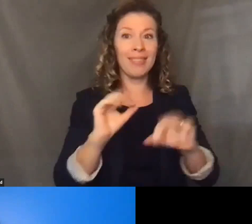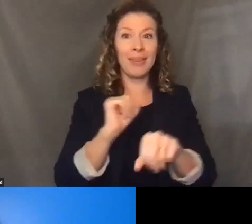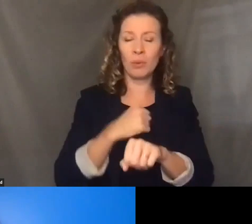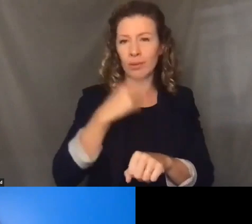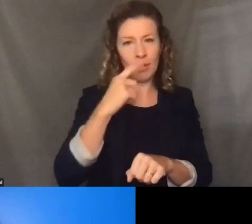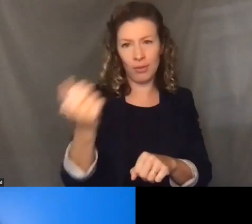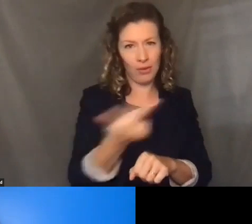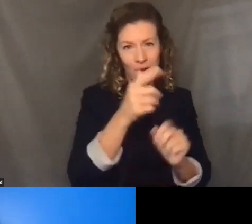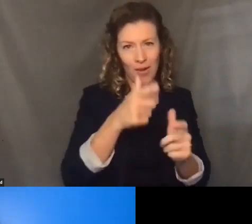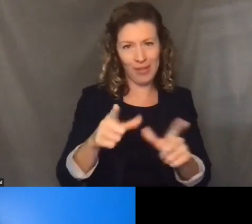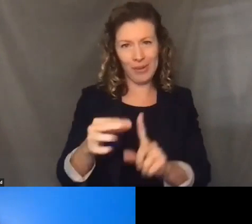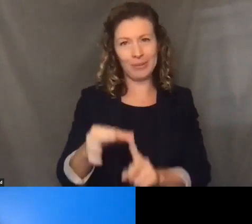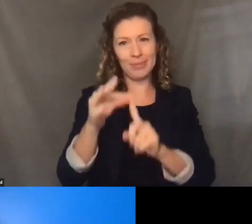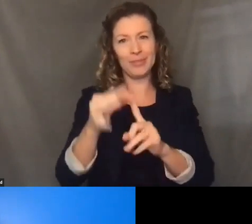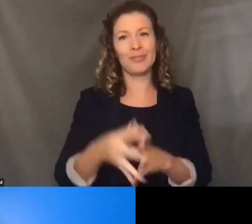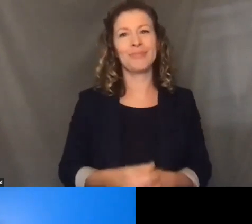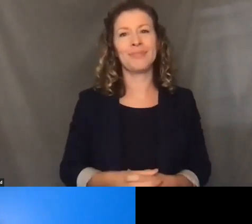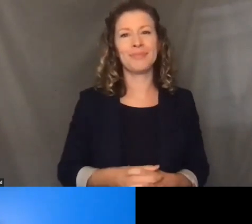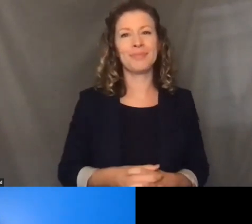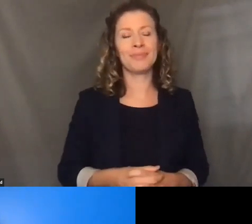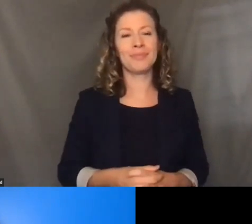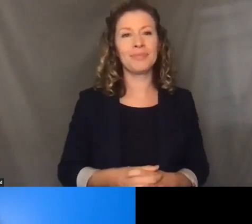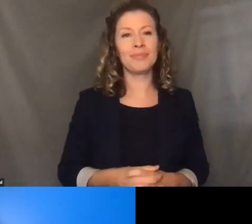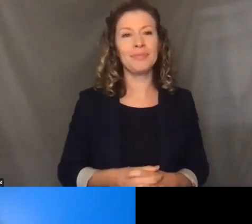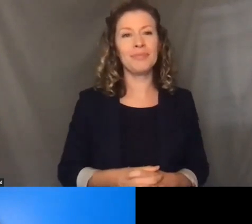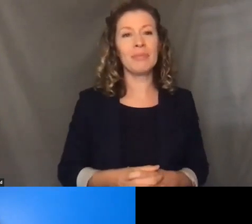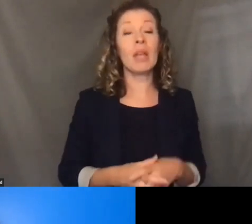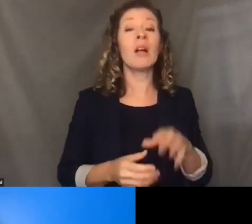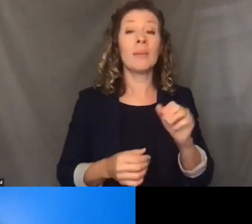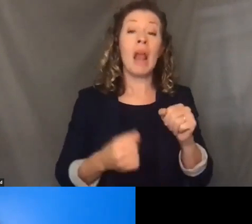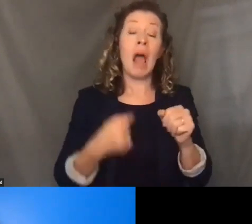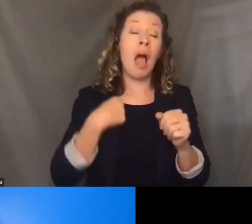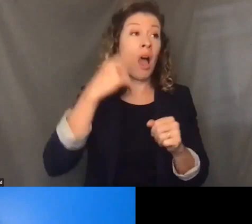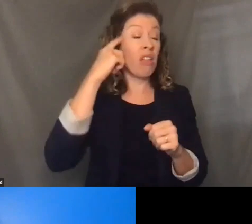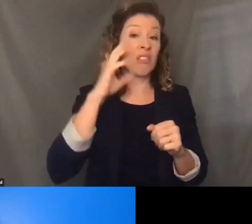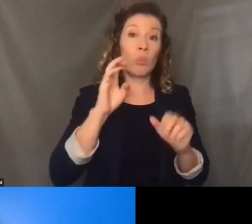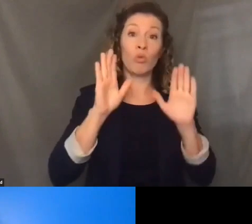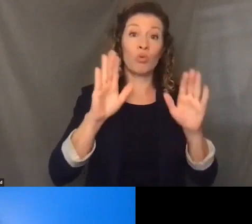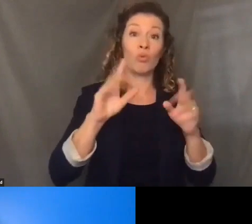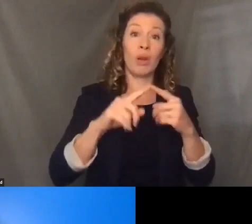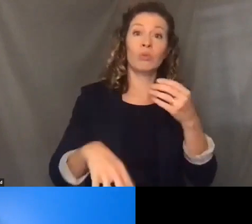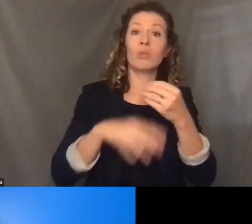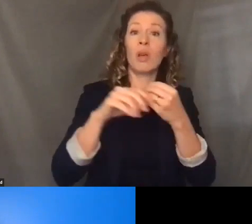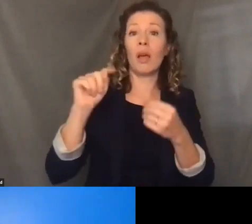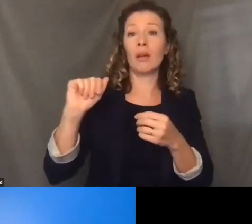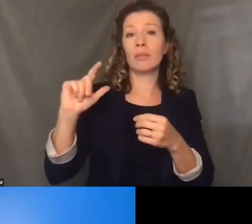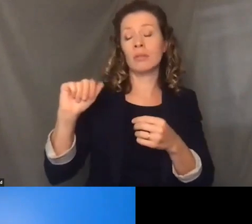i see it would be great to add to tagalog and georgian i think tagalog